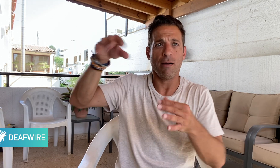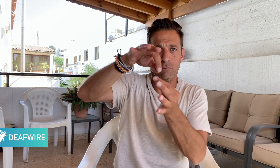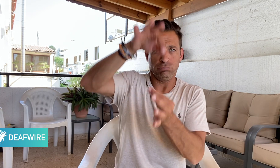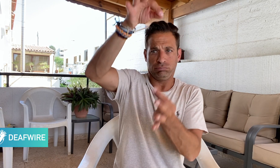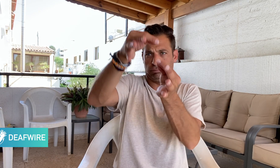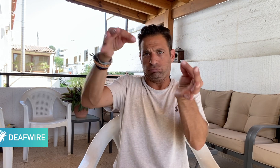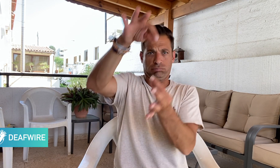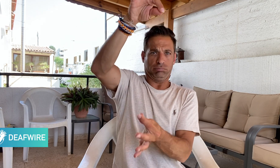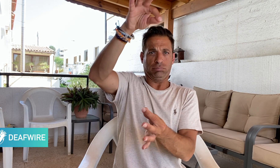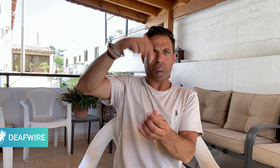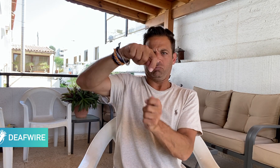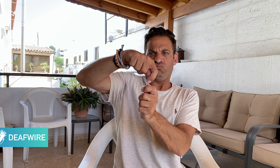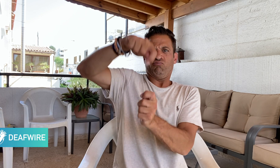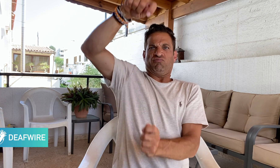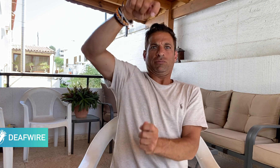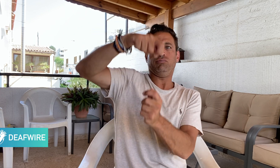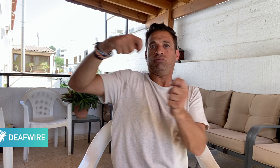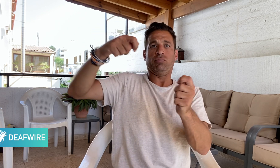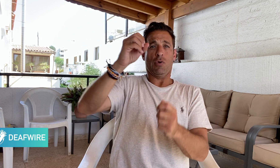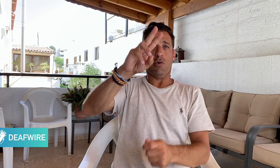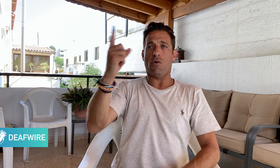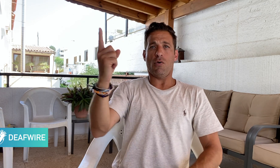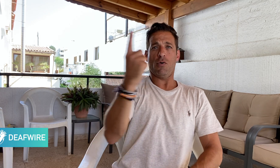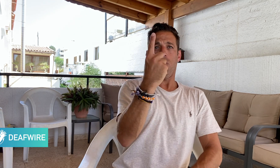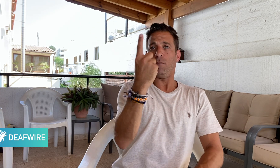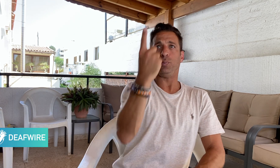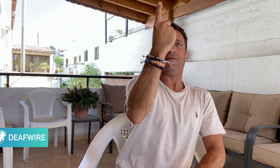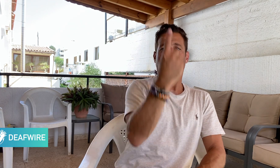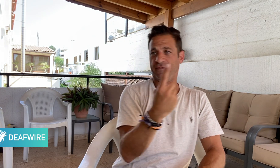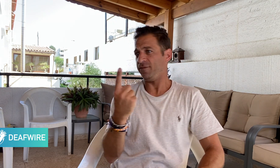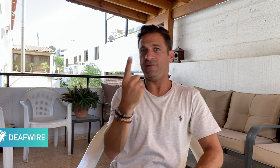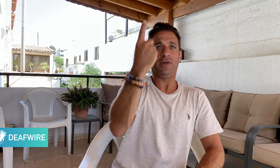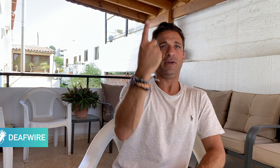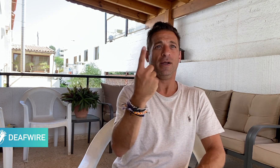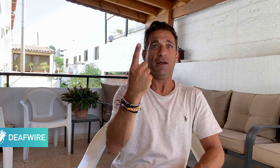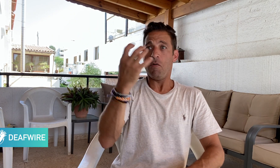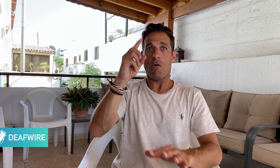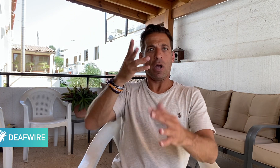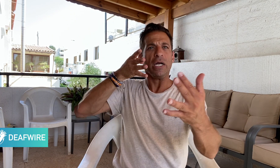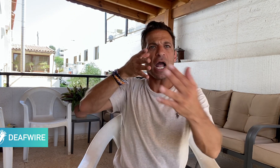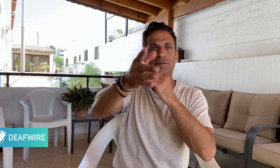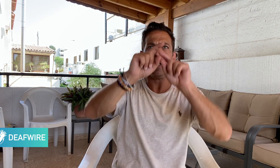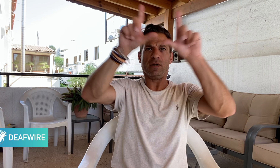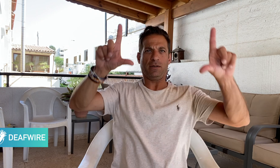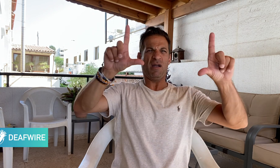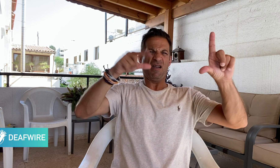placement, size, and transparency on screen. In the US,